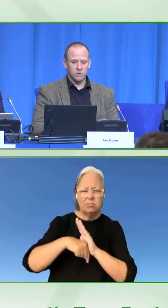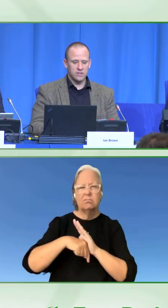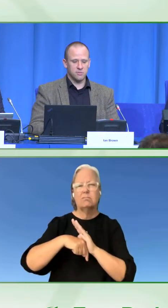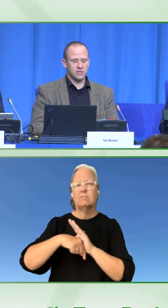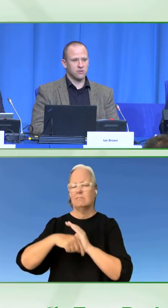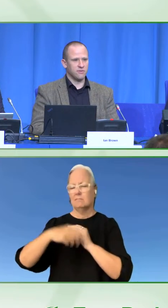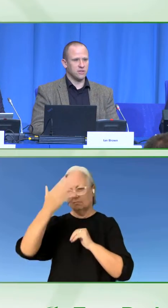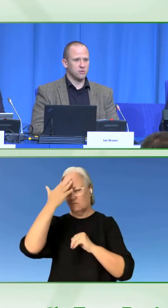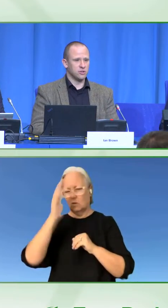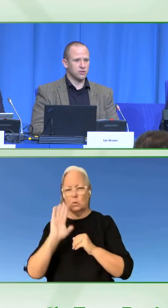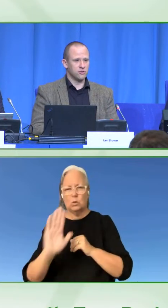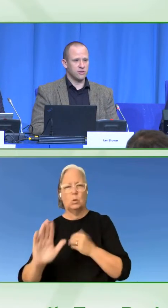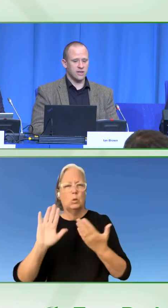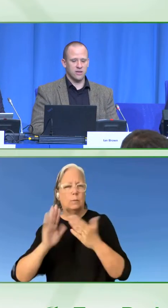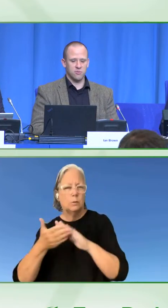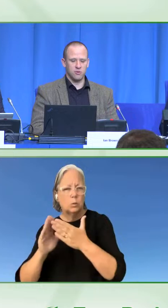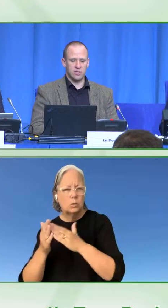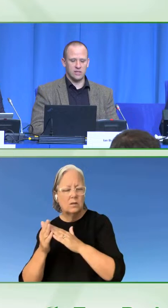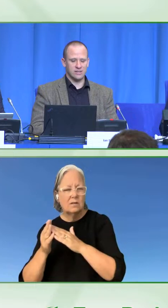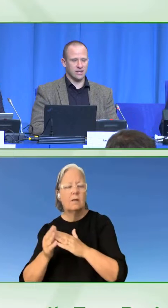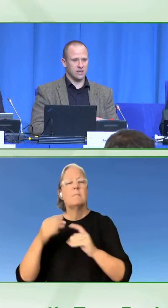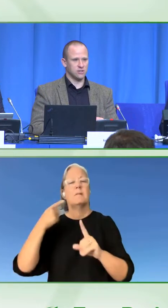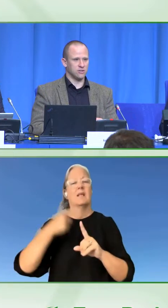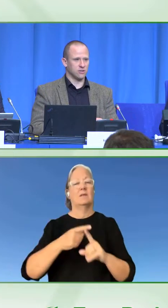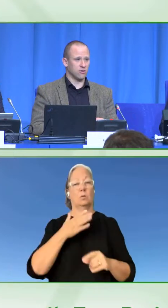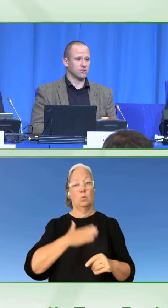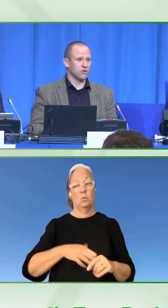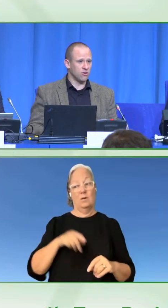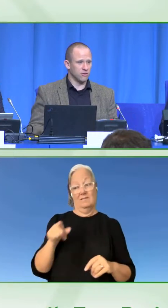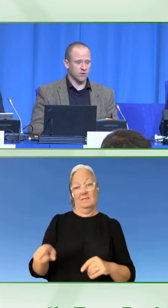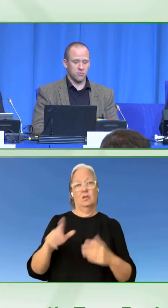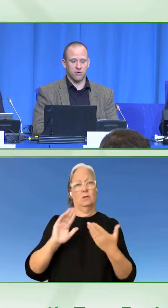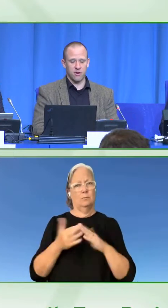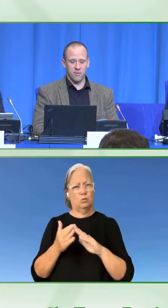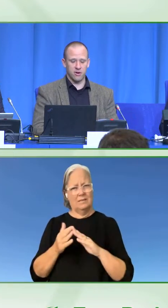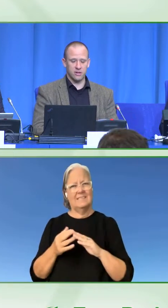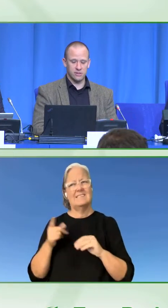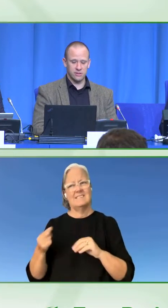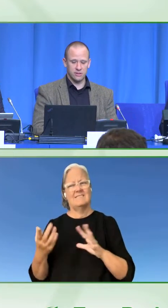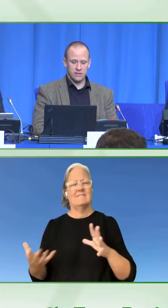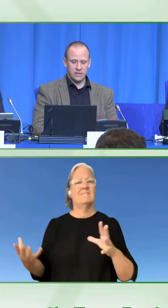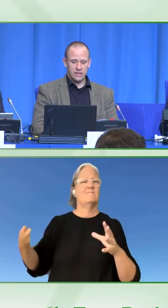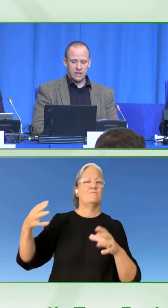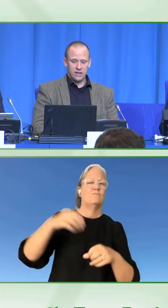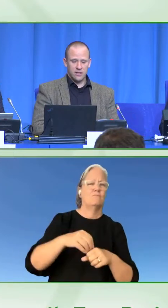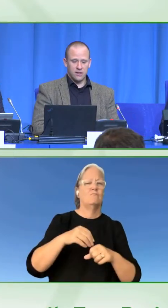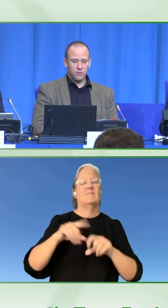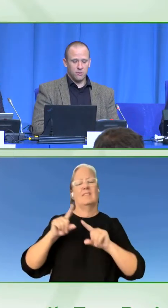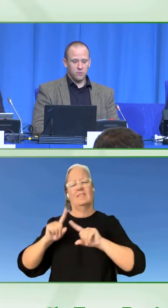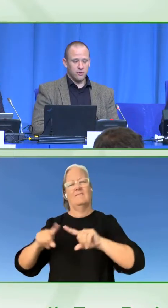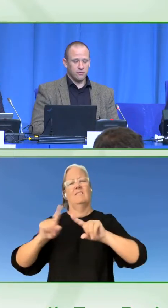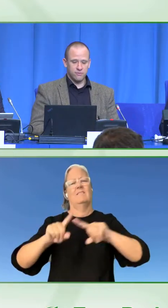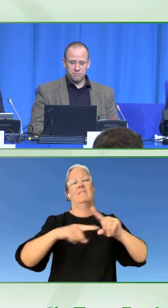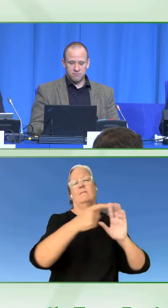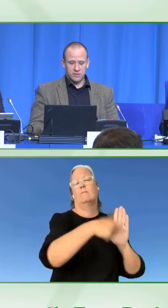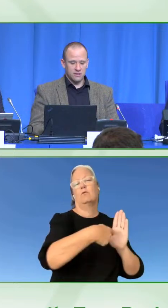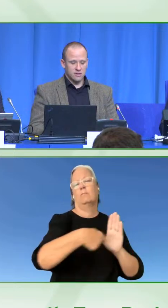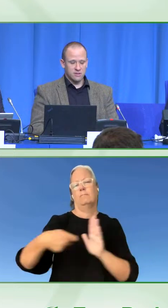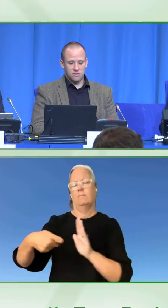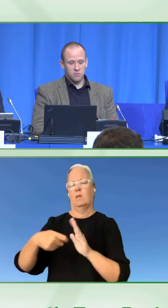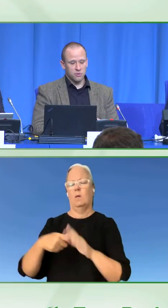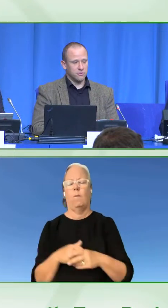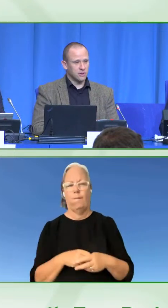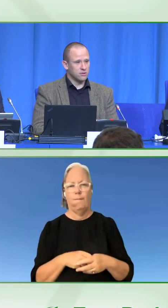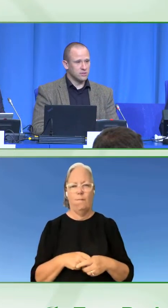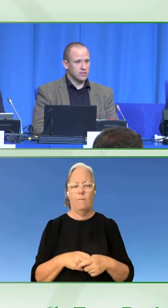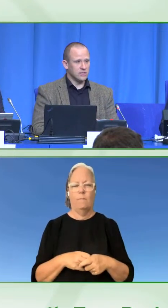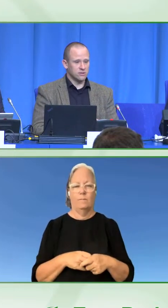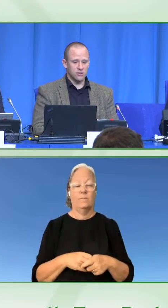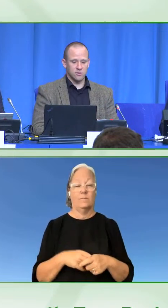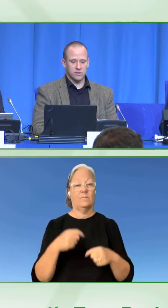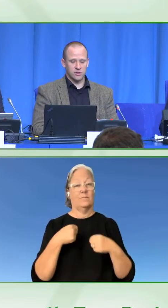years already, so approach the representatives here if you would like to learn more and scan